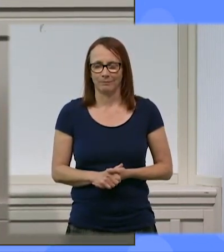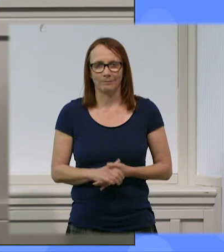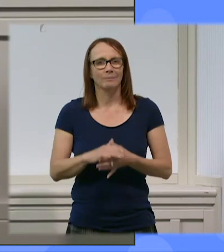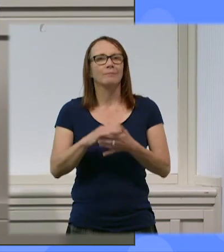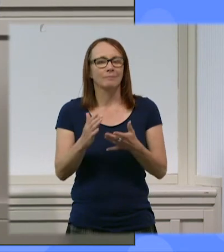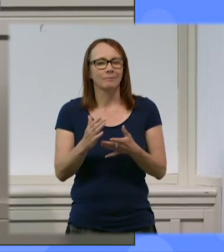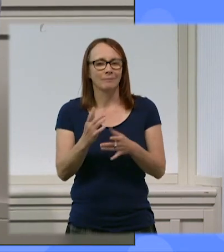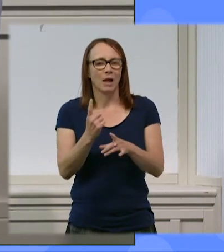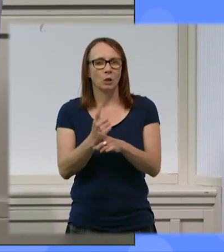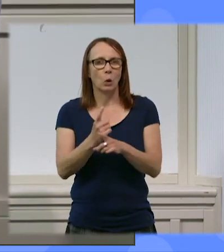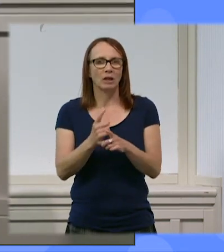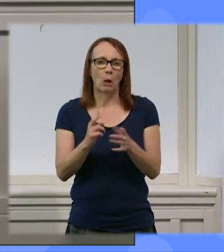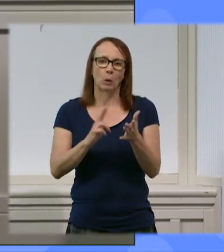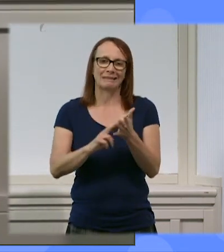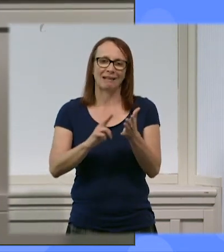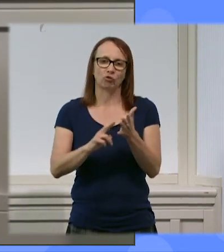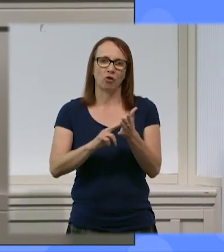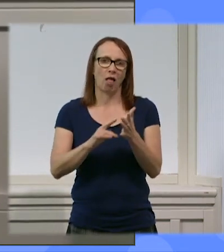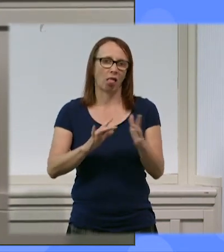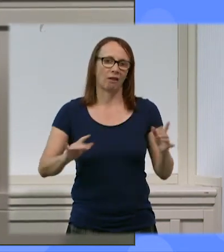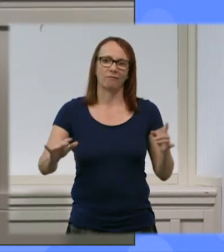the natural environment there's a there's a you know there are flows of